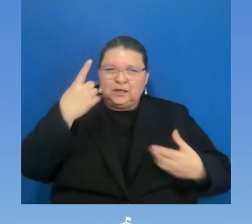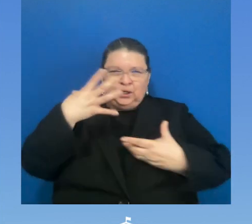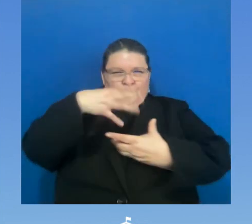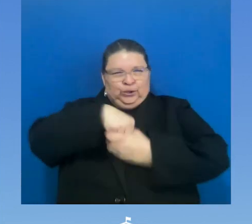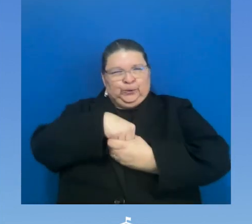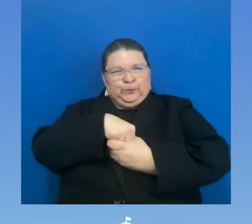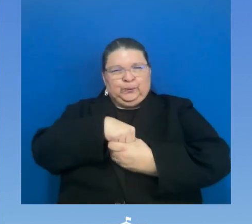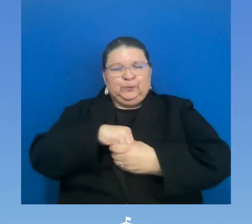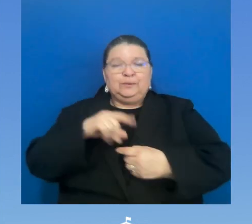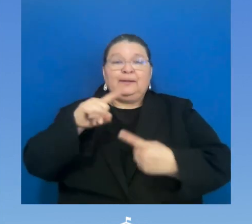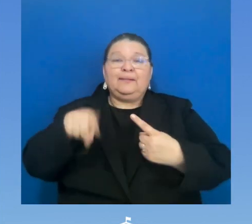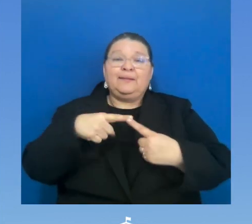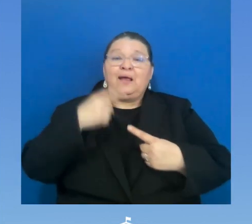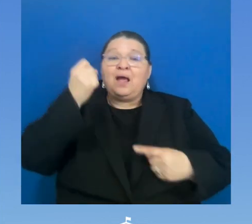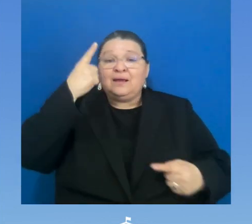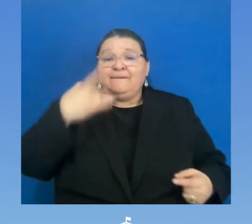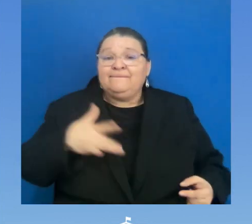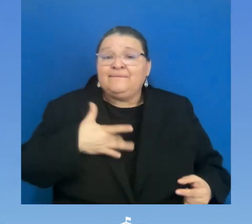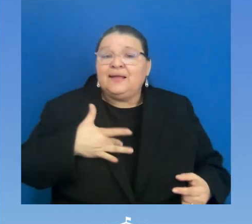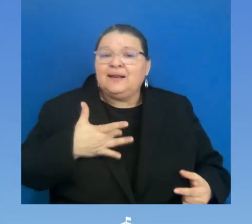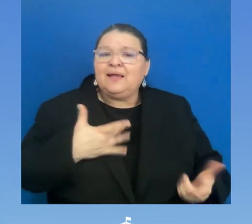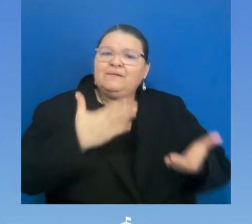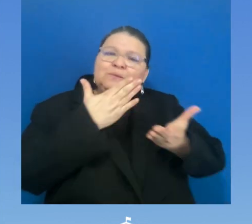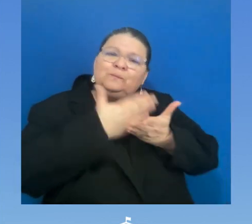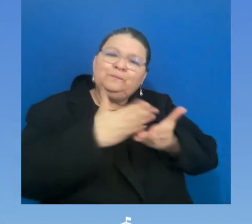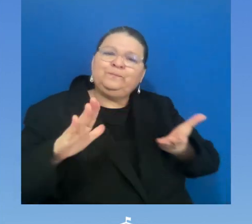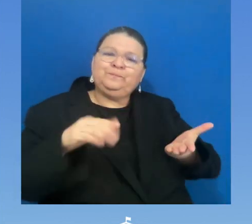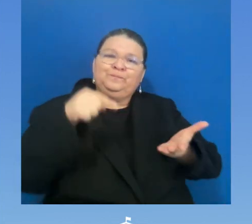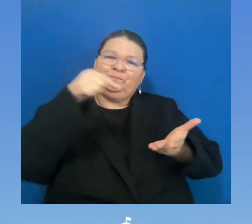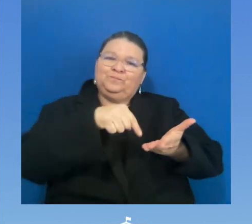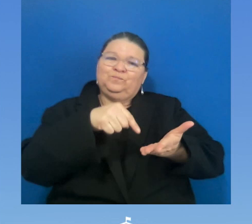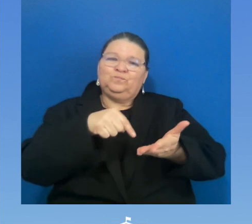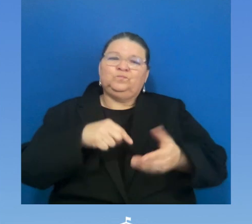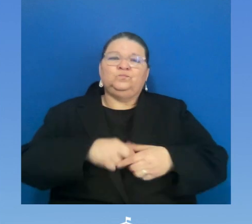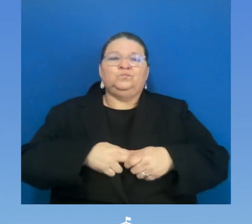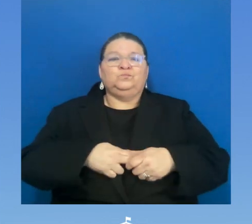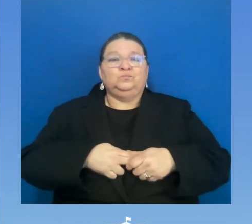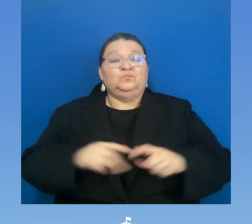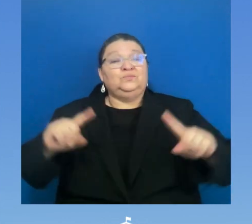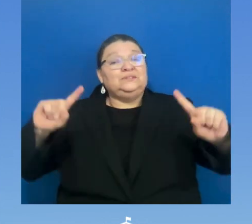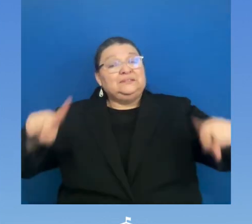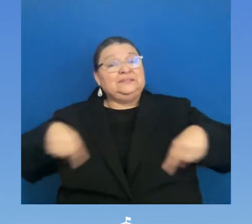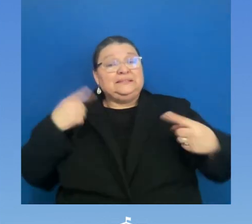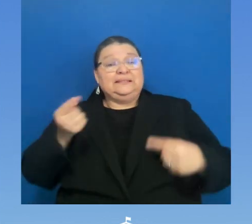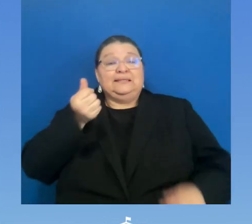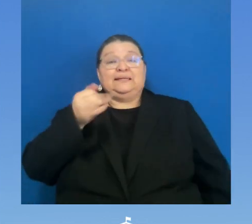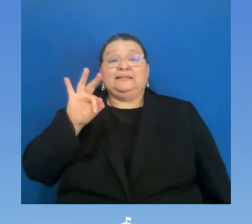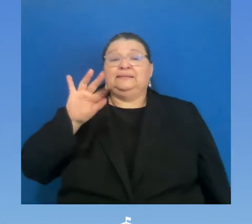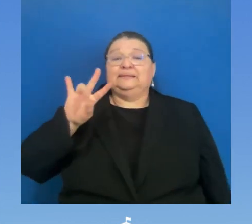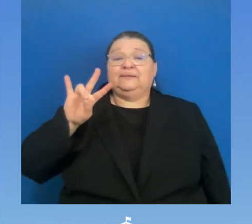We have narrowed the pay gap since 1973, but it is still not equal. That's why I'm here today